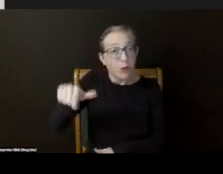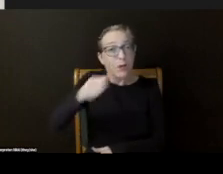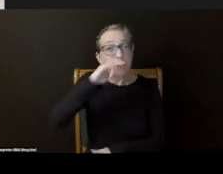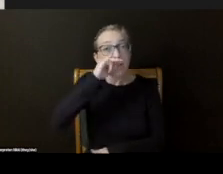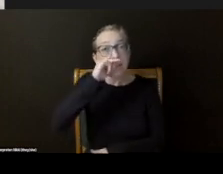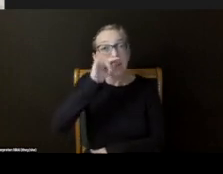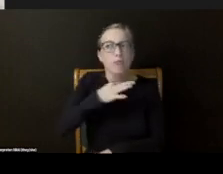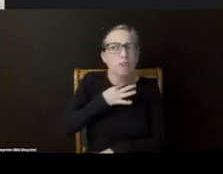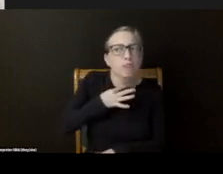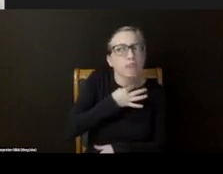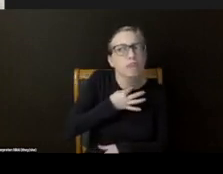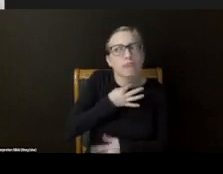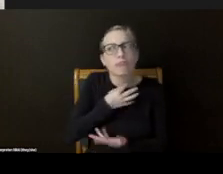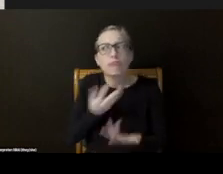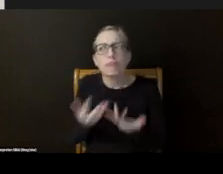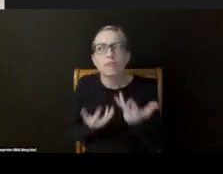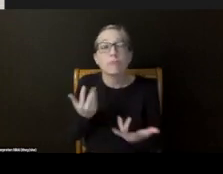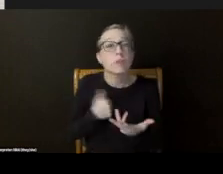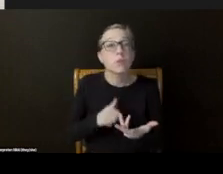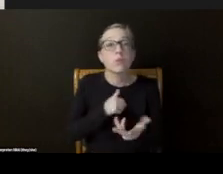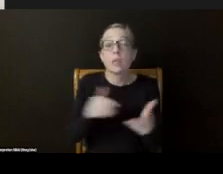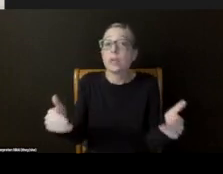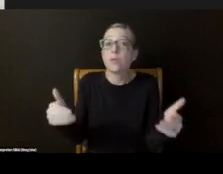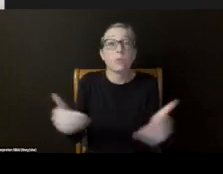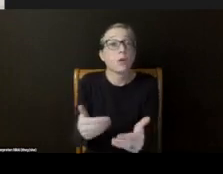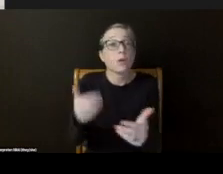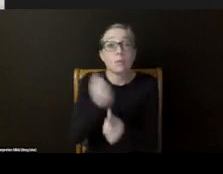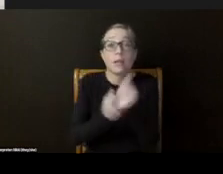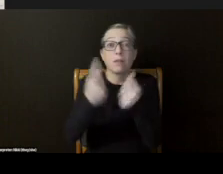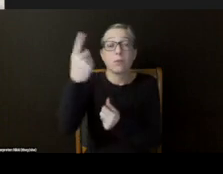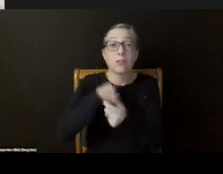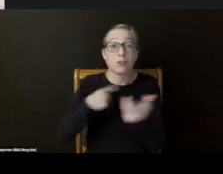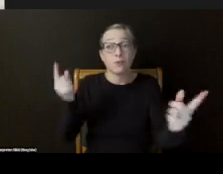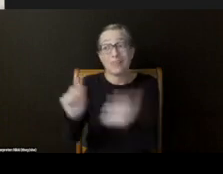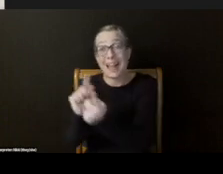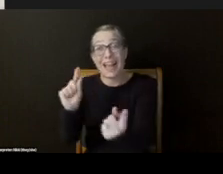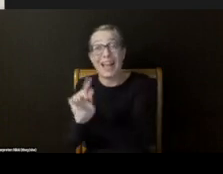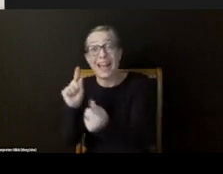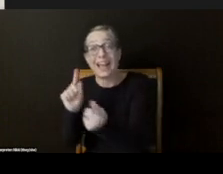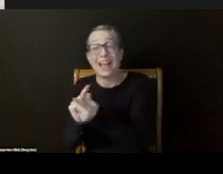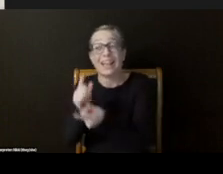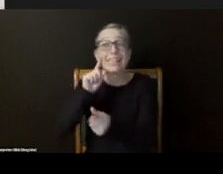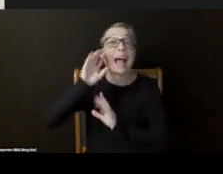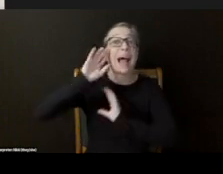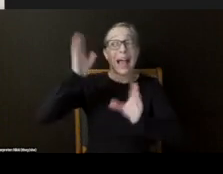Everyone has been so welcoming and so excited for us.